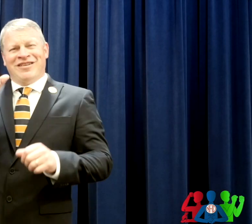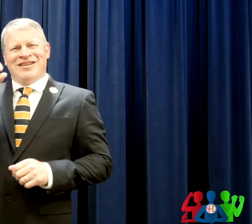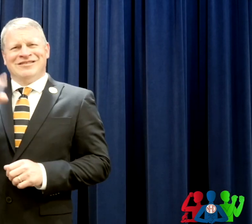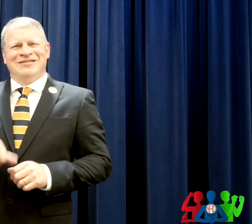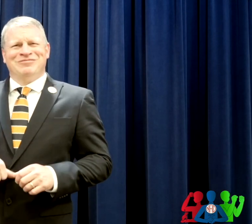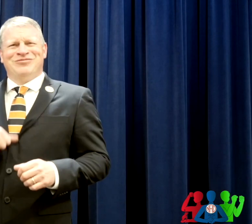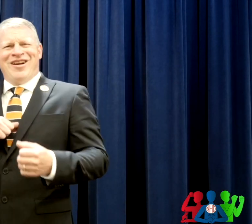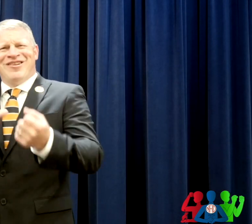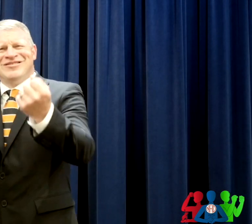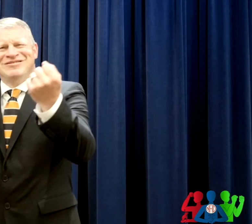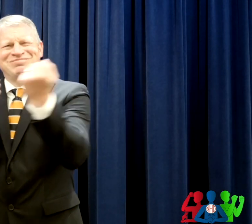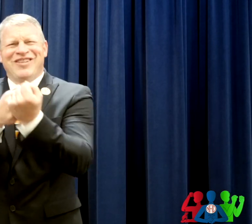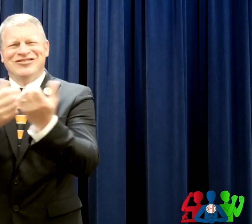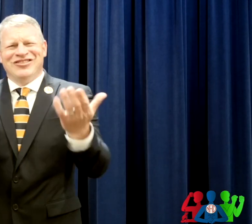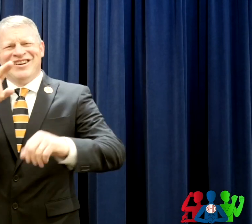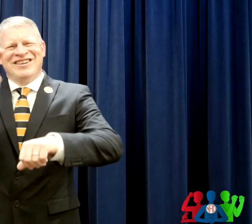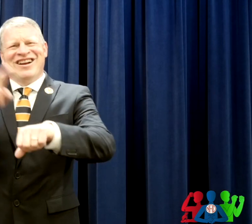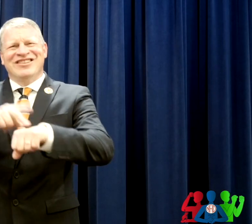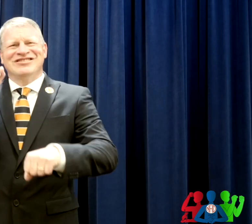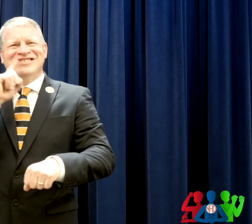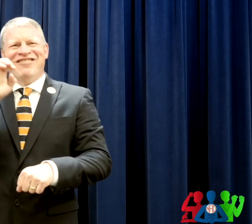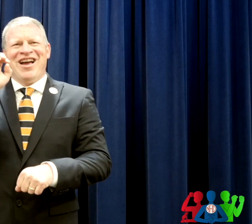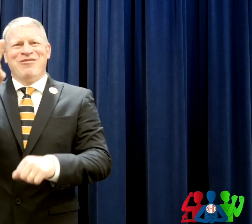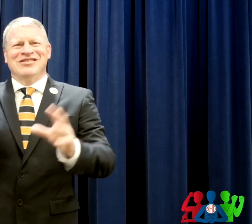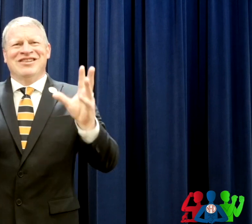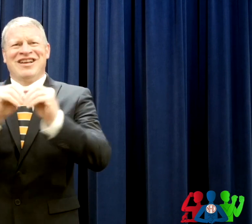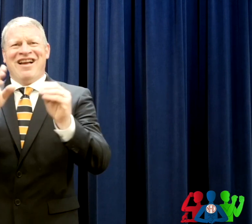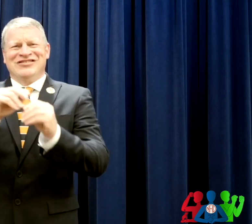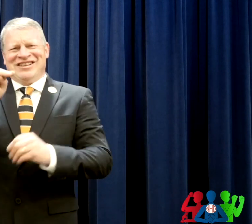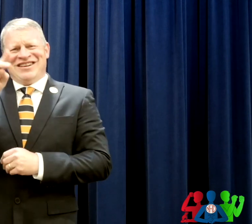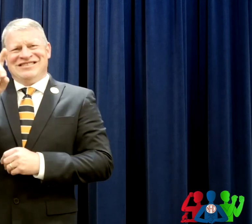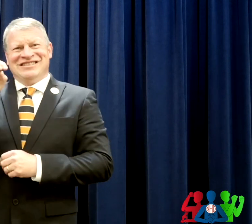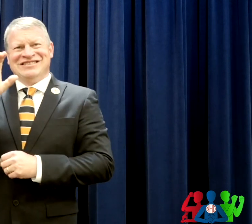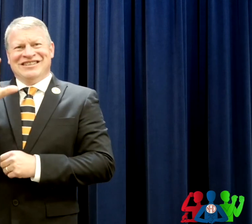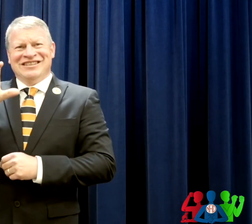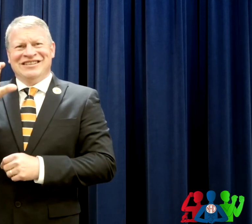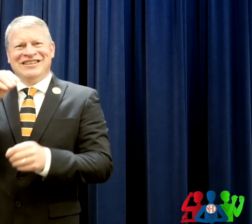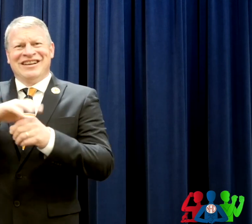The American School for the Deaf is proud to sponsor the National Deaf Education